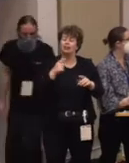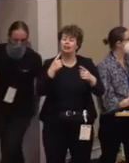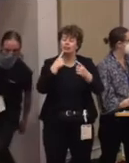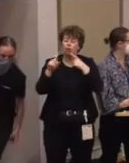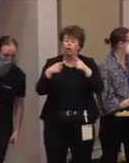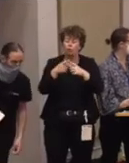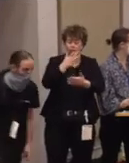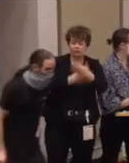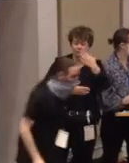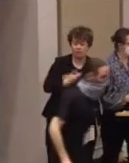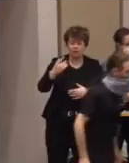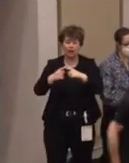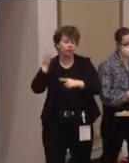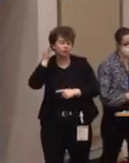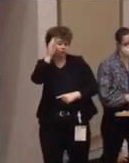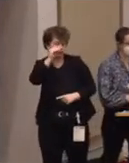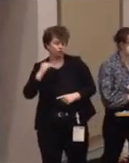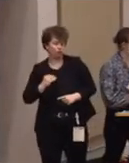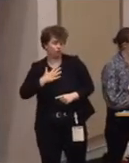gender which I know is at the core of your work Pratima, so delighted to welcome you